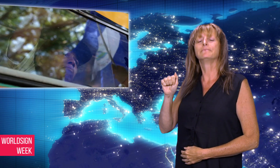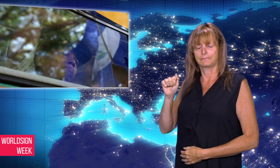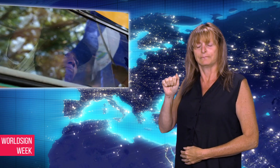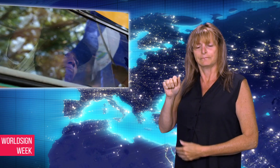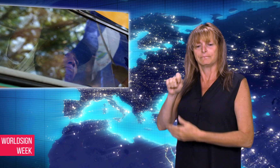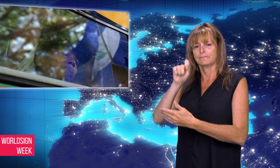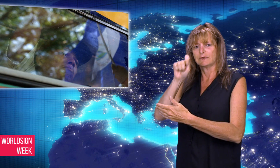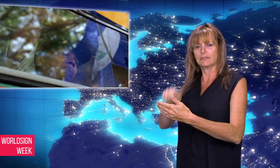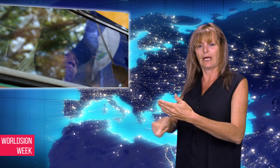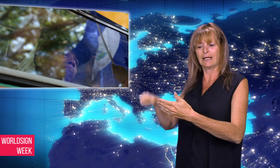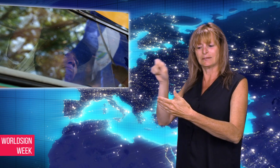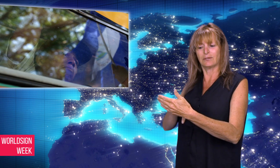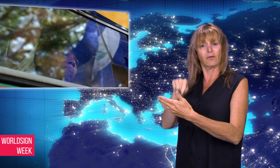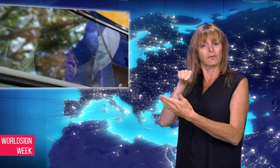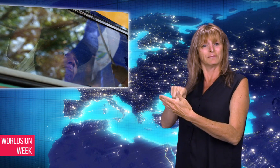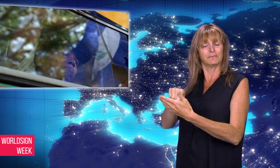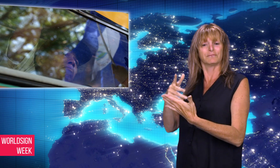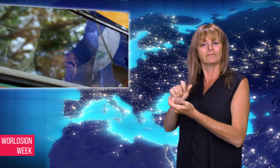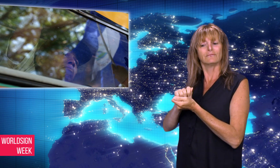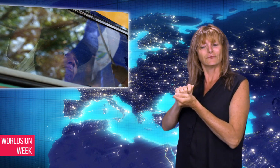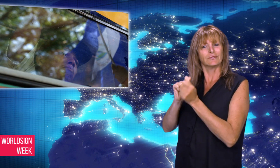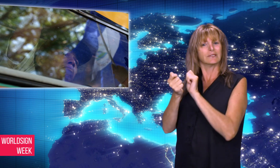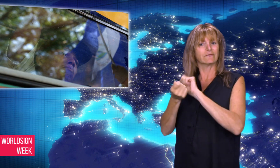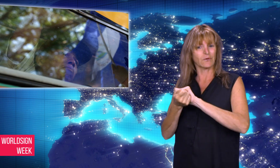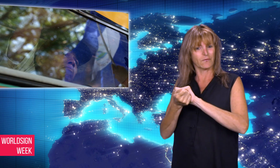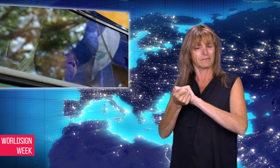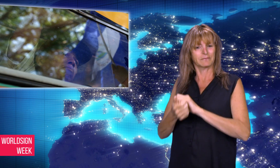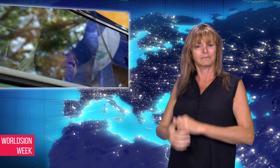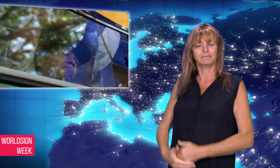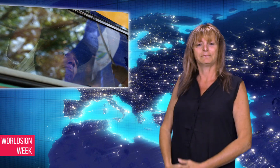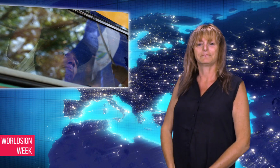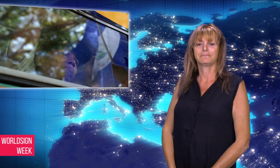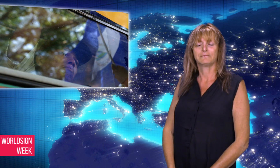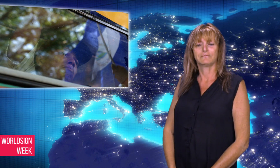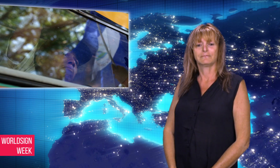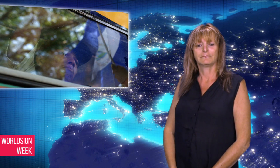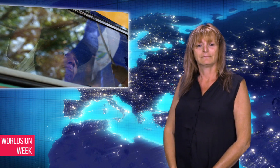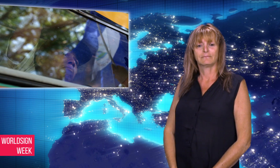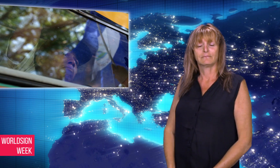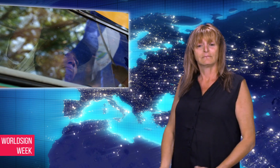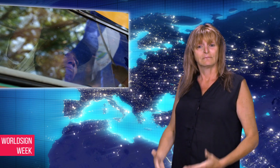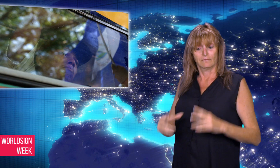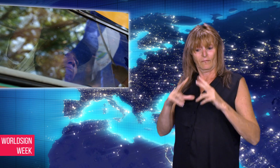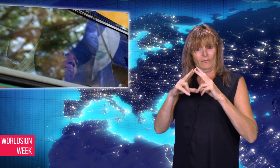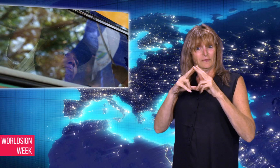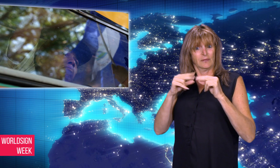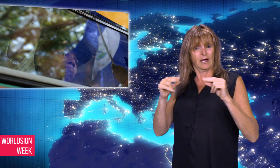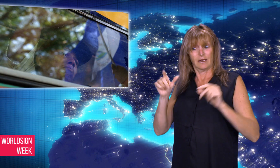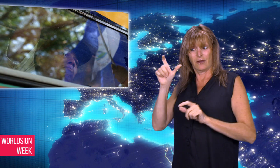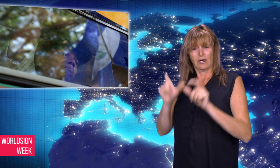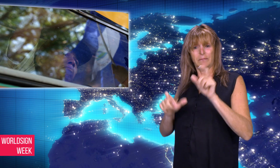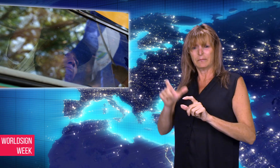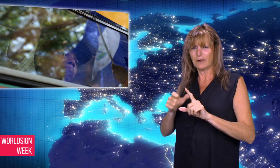protest, demanding that the 2021 presidential elections to be held in